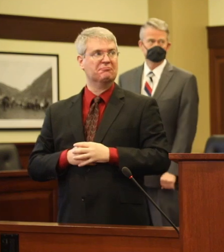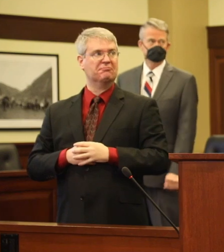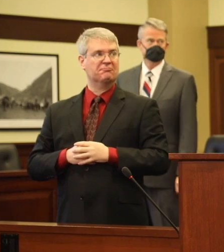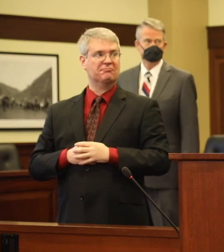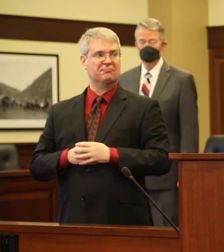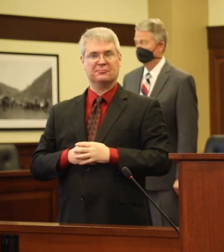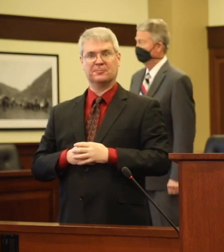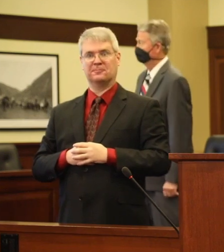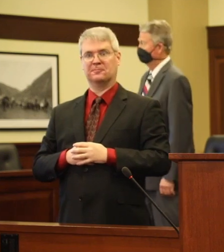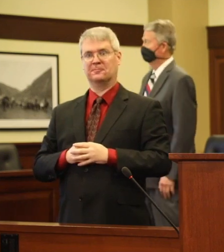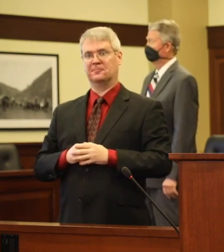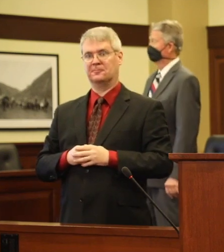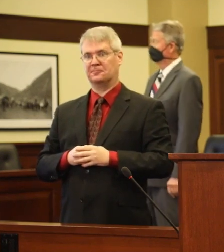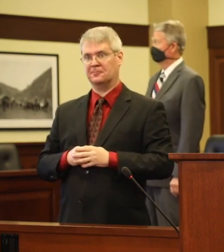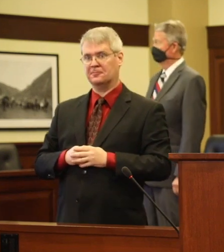We have tried very hard to build metrics.